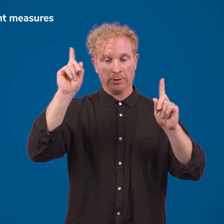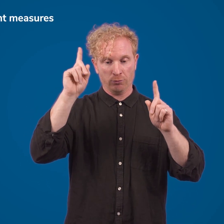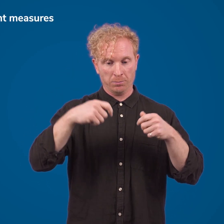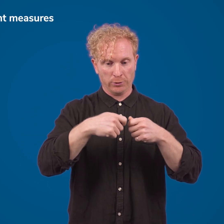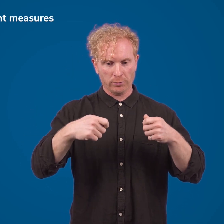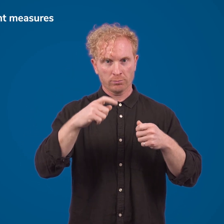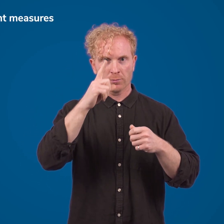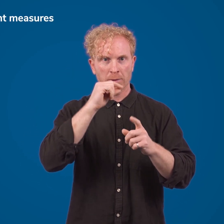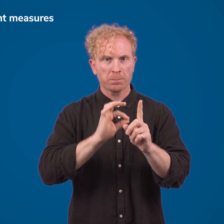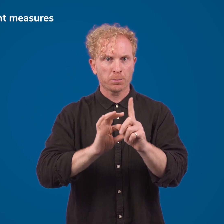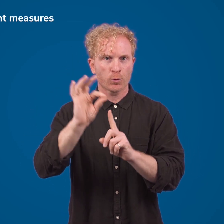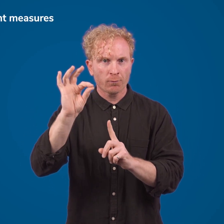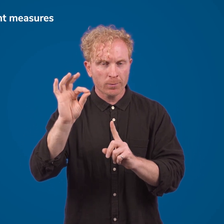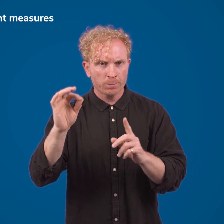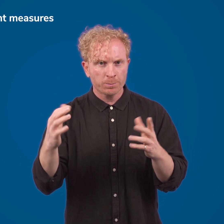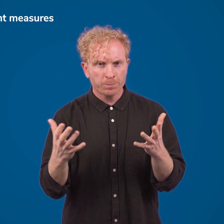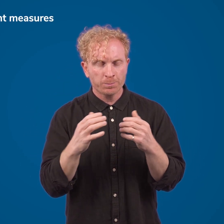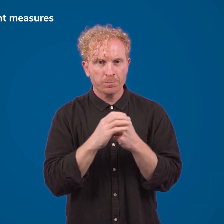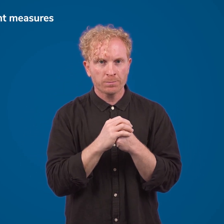Improvements to current measures